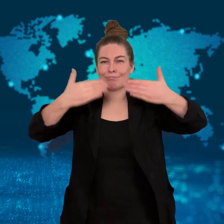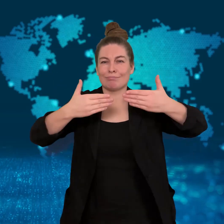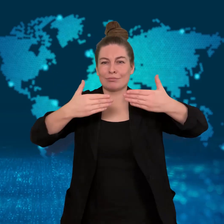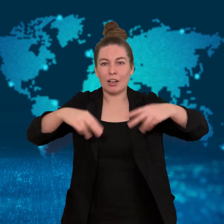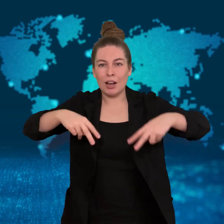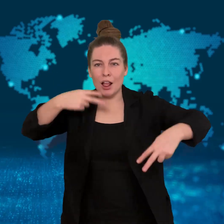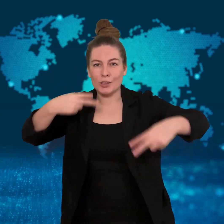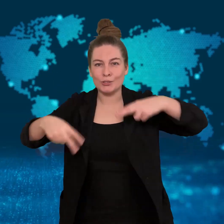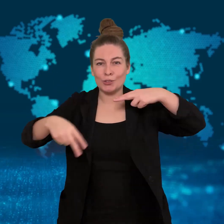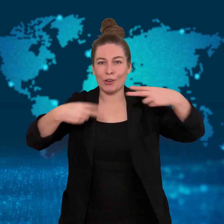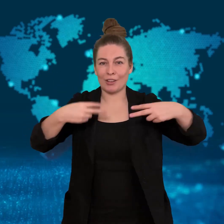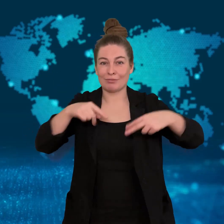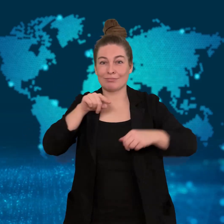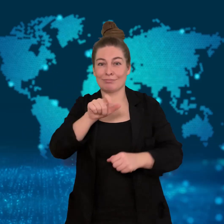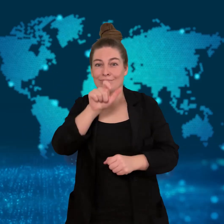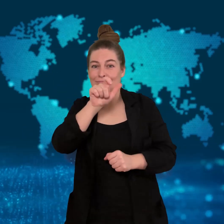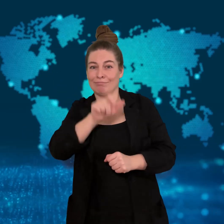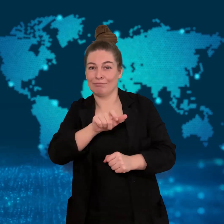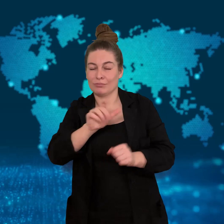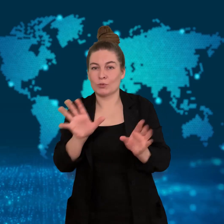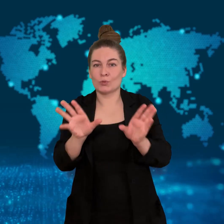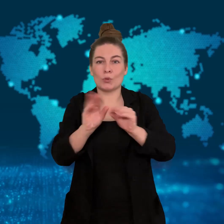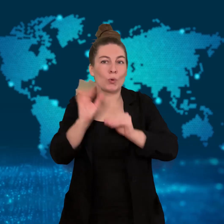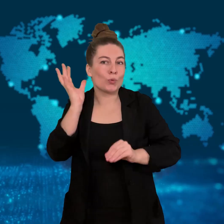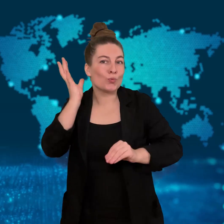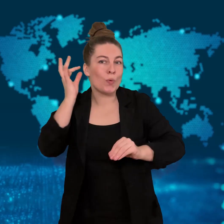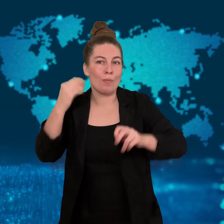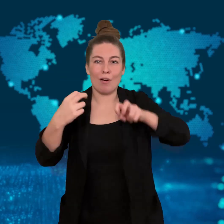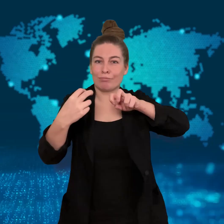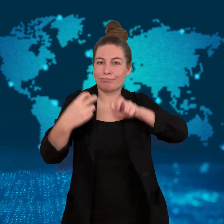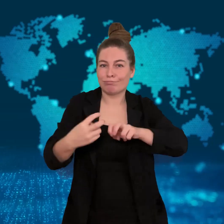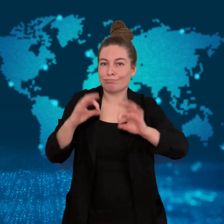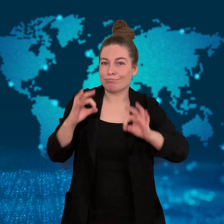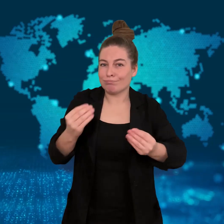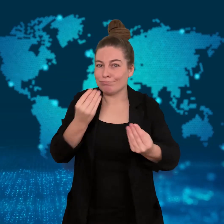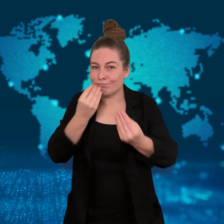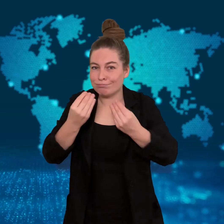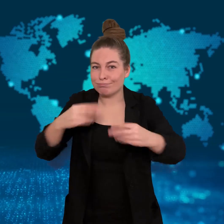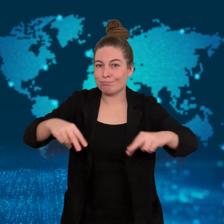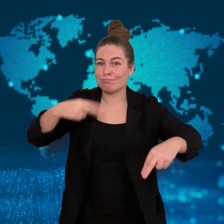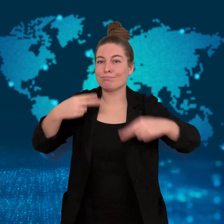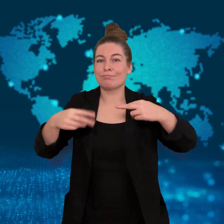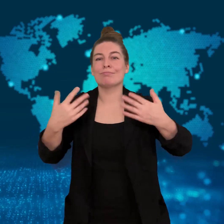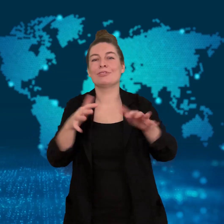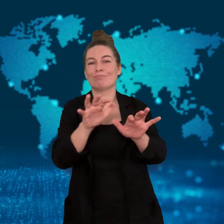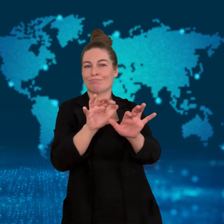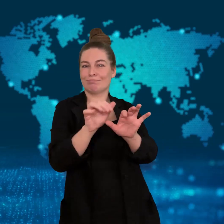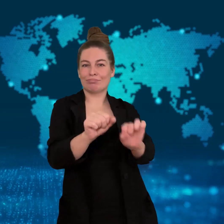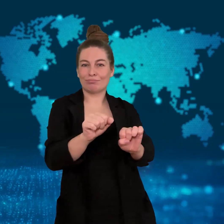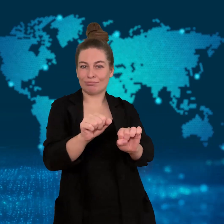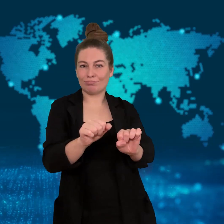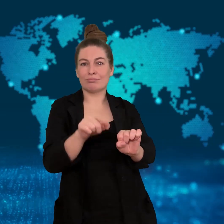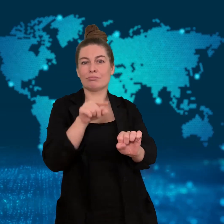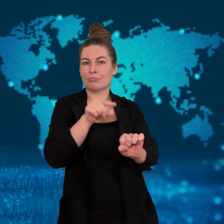On Thursday evening, he was eating at a restaurant with a woman when he was arrested.